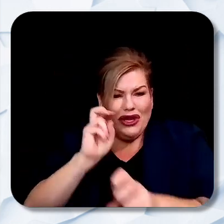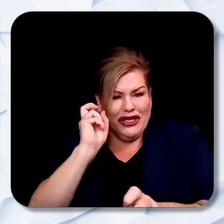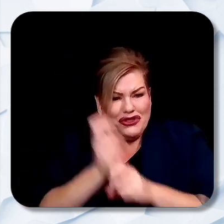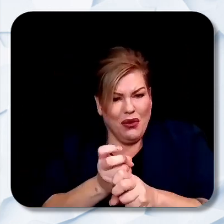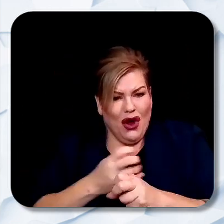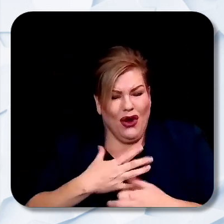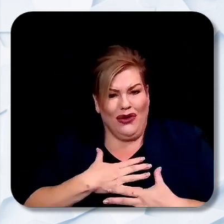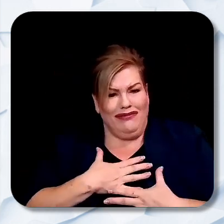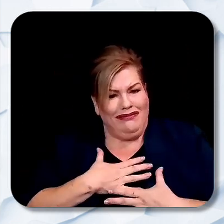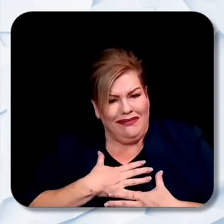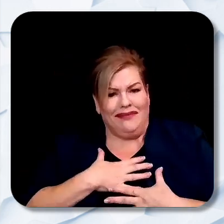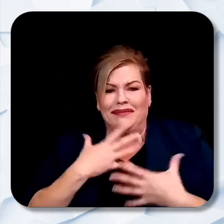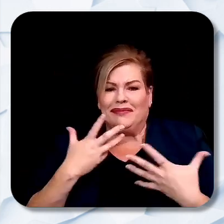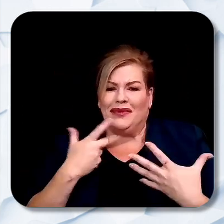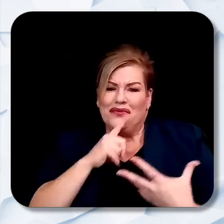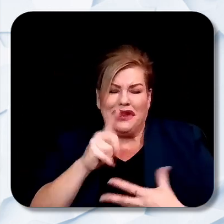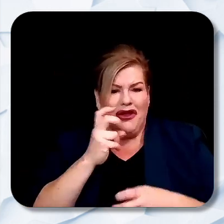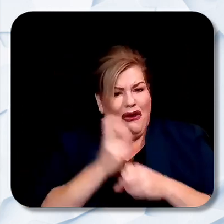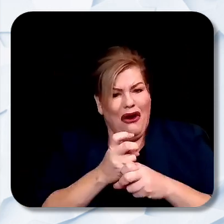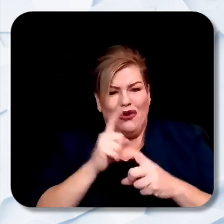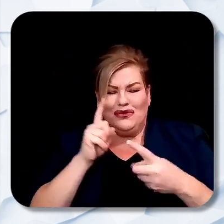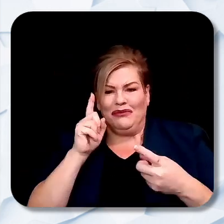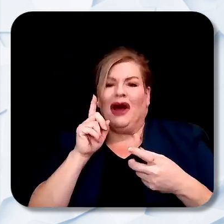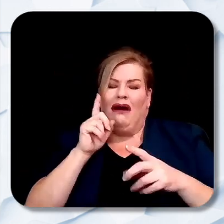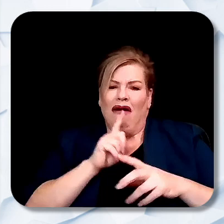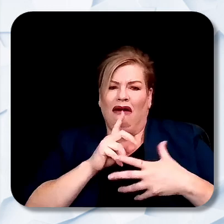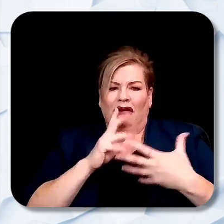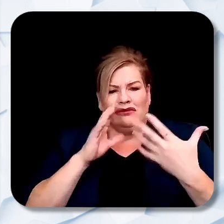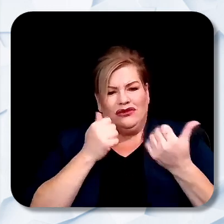up and down California to get this message out, and we're just here to